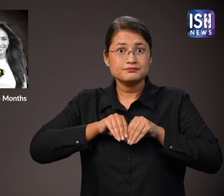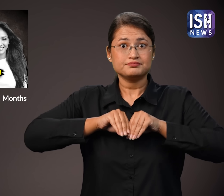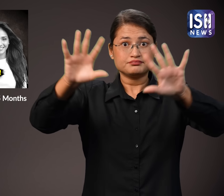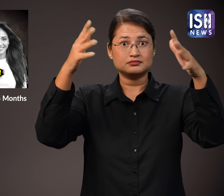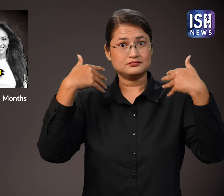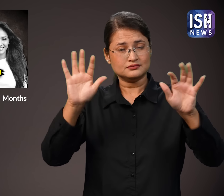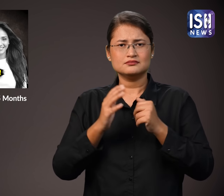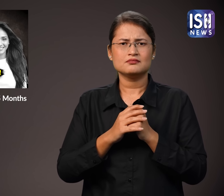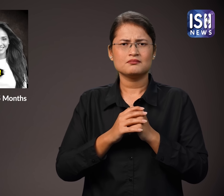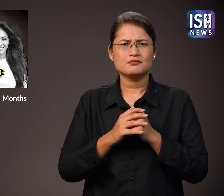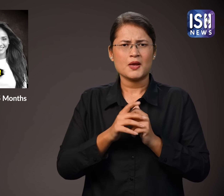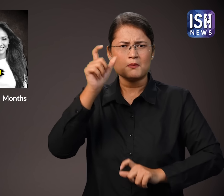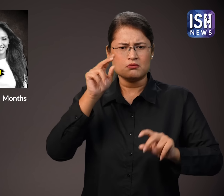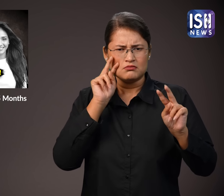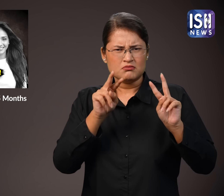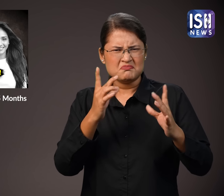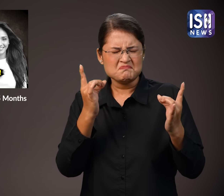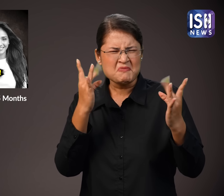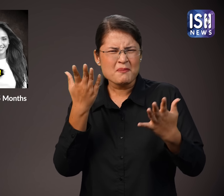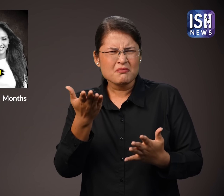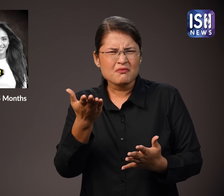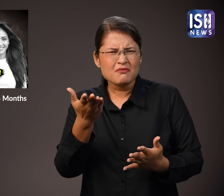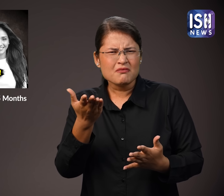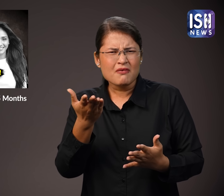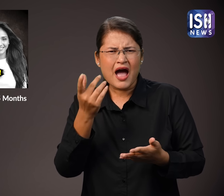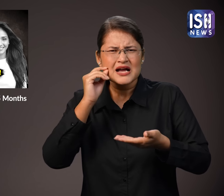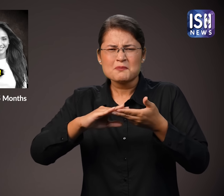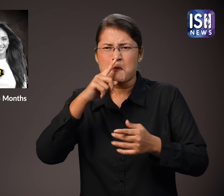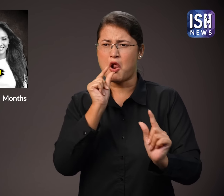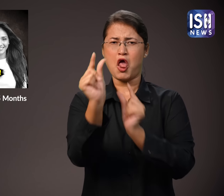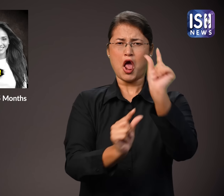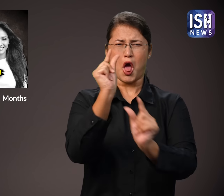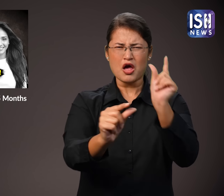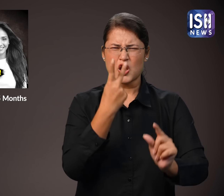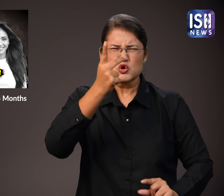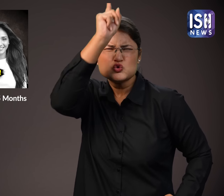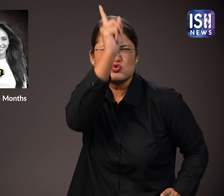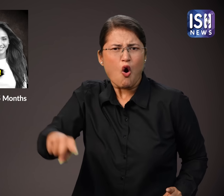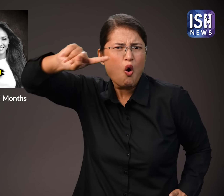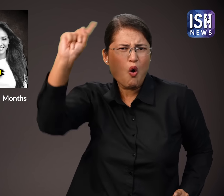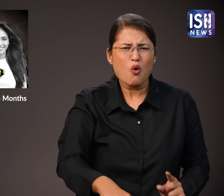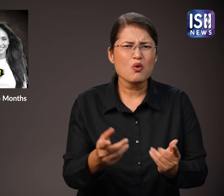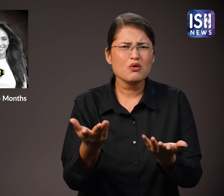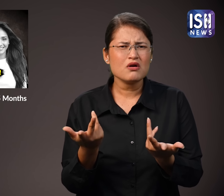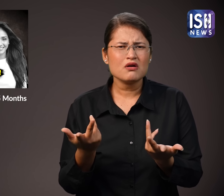The mother-in-law's statement went viral and triggered strong criticism online.